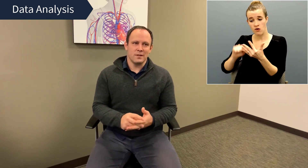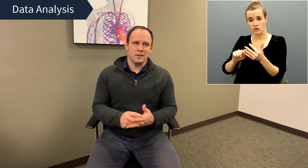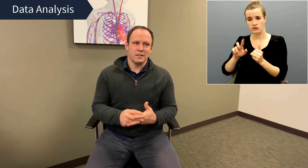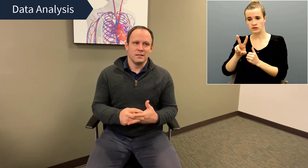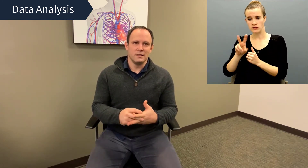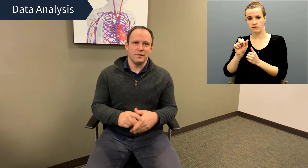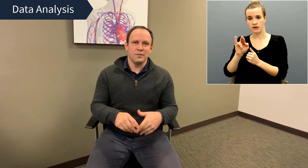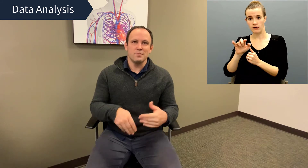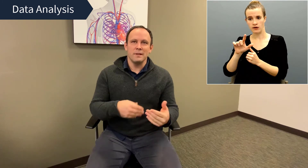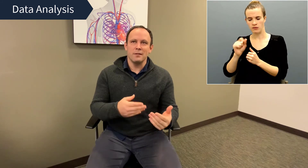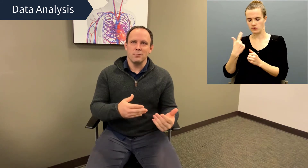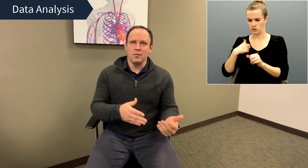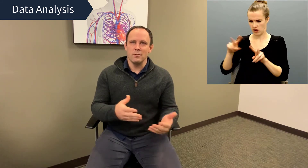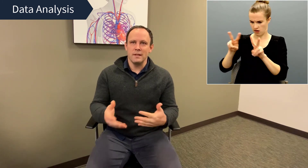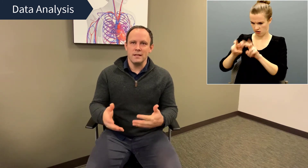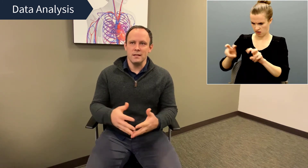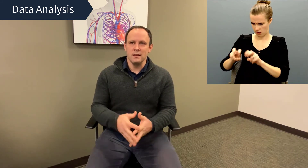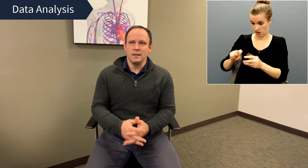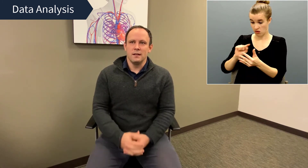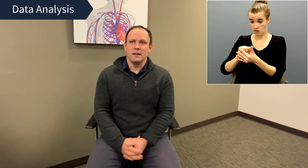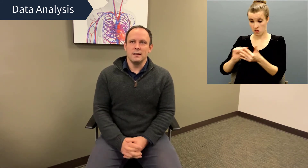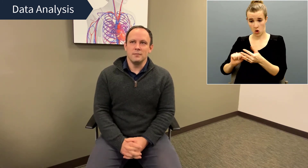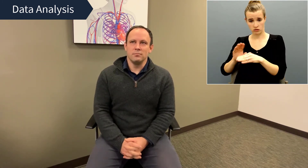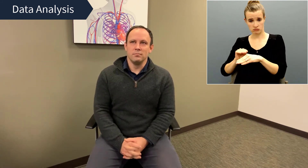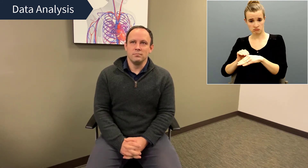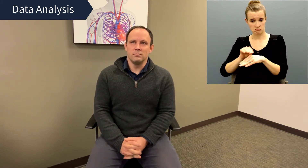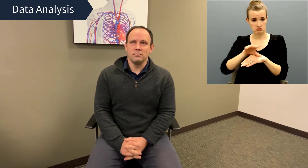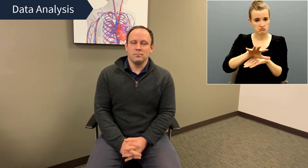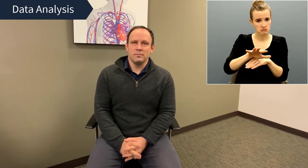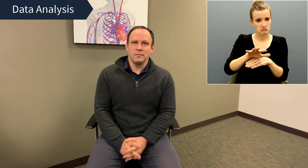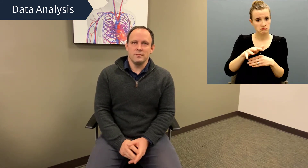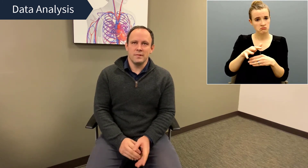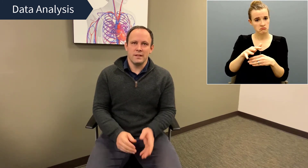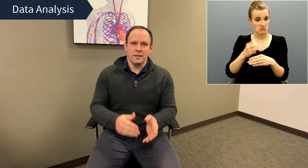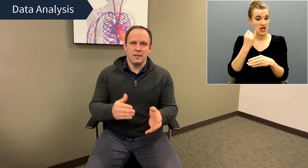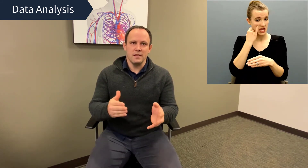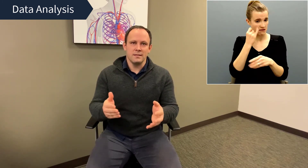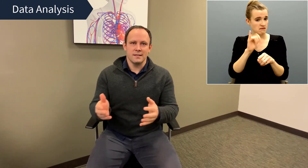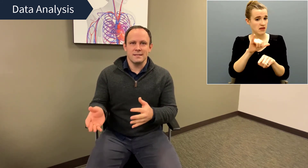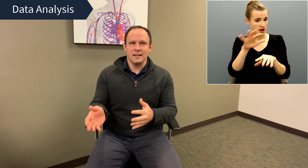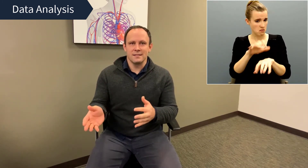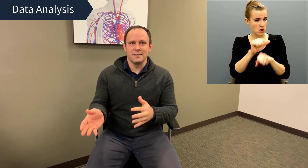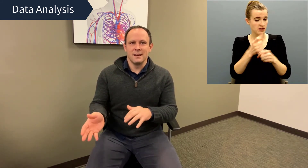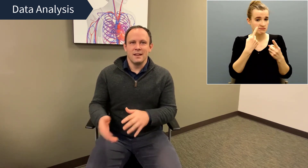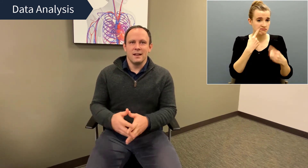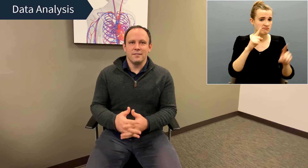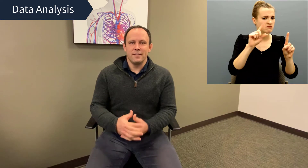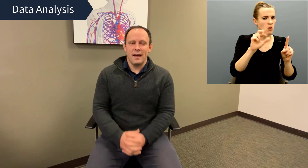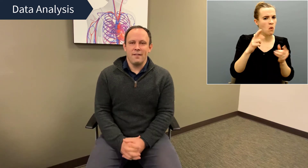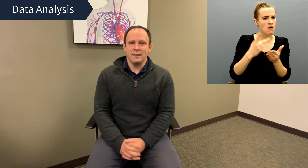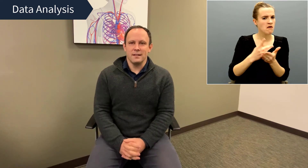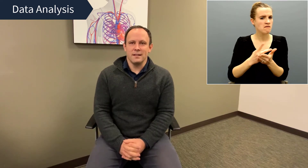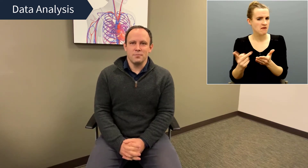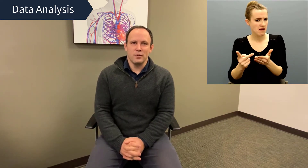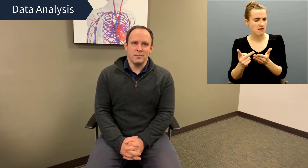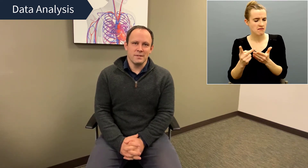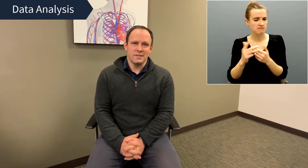are, if those played a role in the success of having an appointment